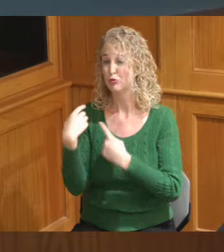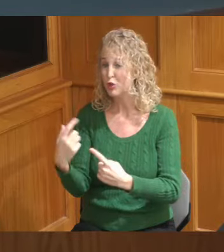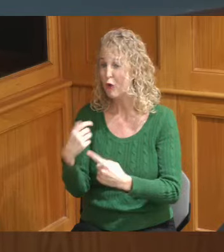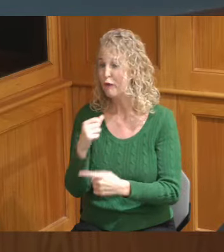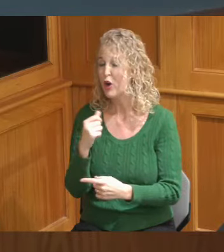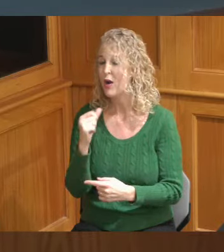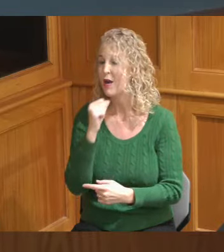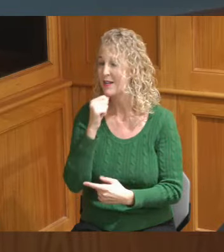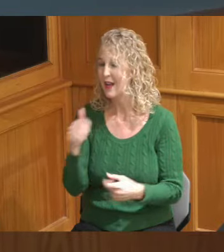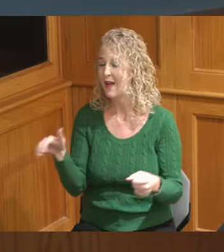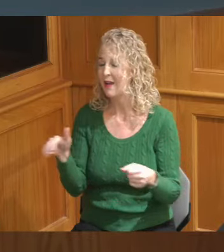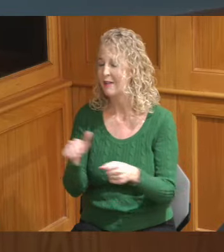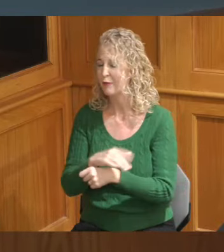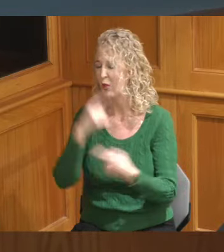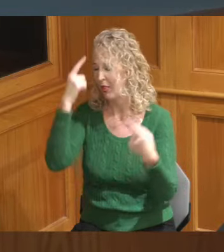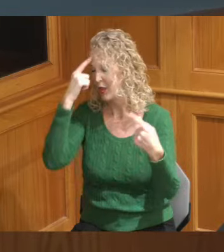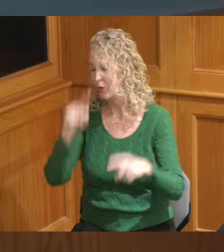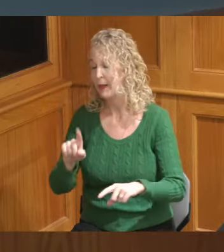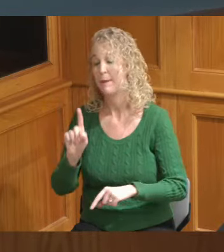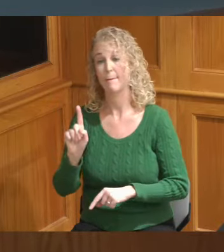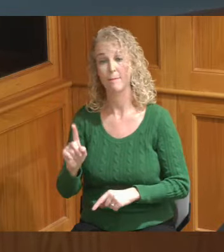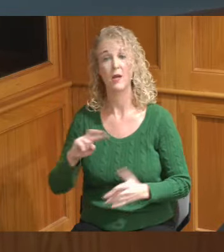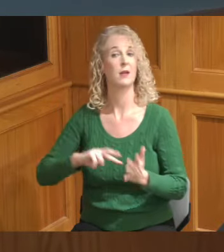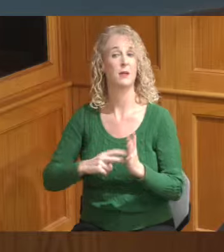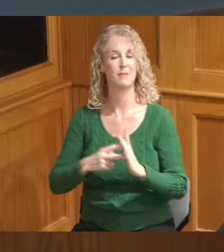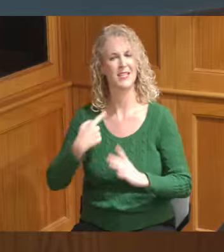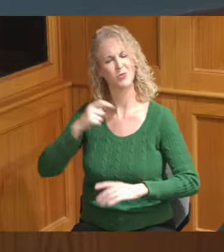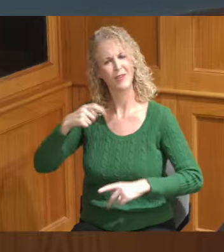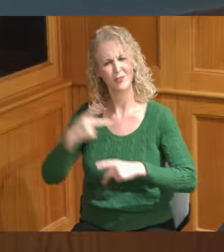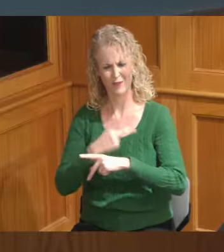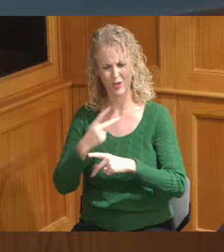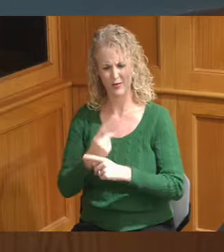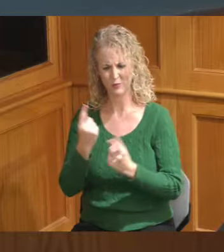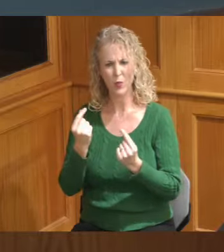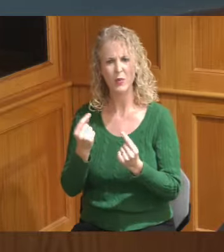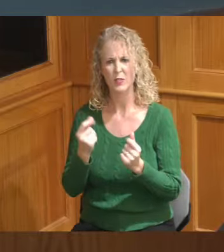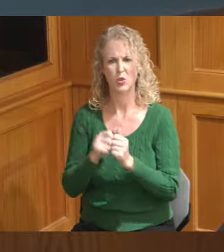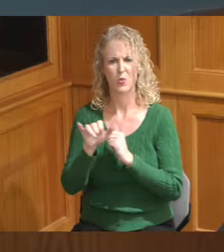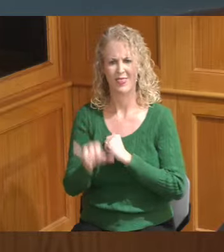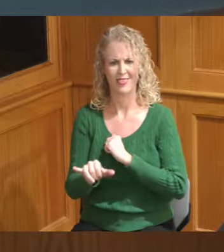about impervious surface and thinking through how we can do better there to not only capture